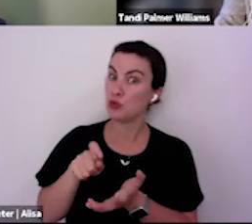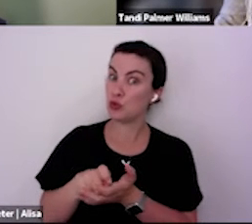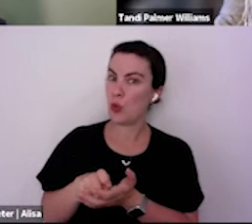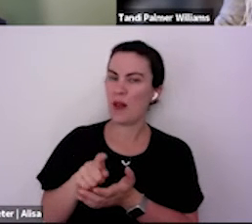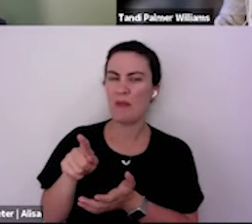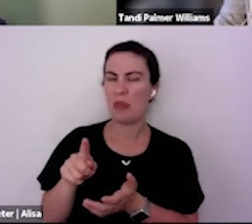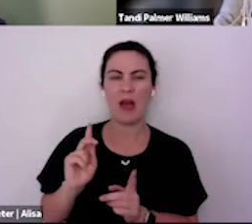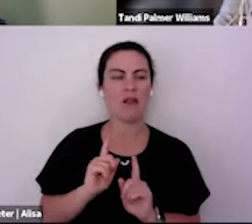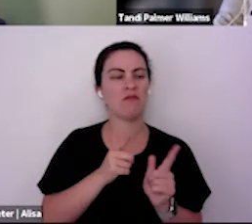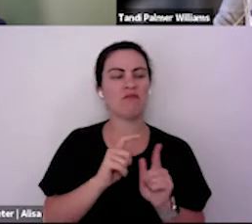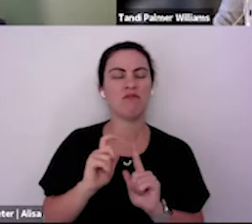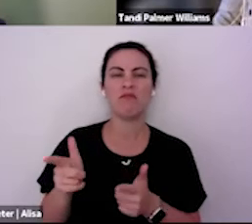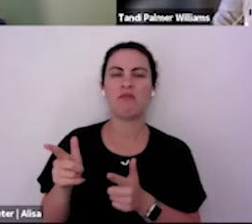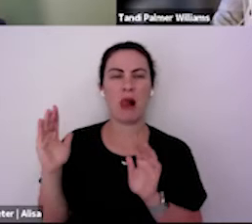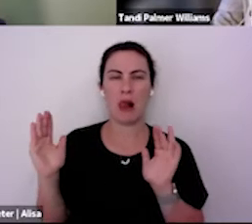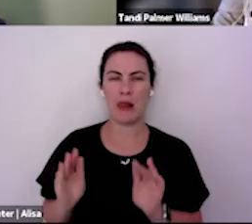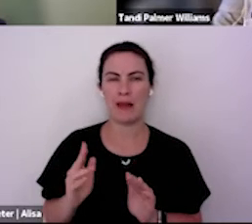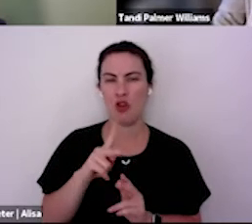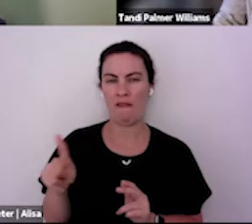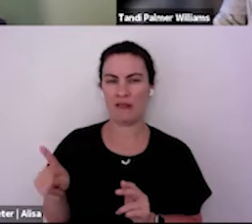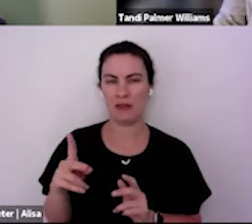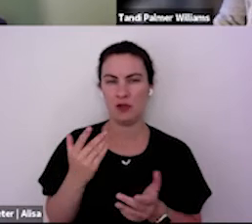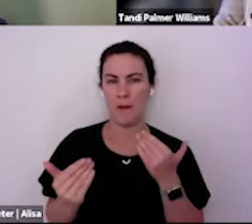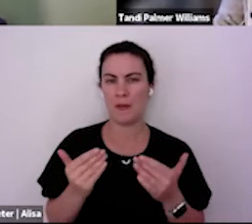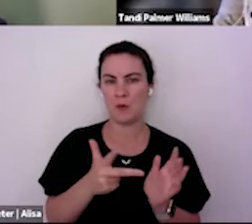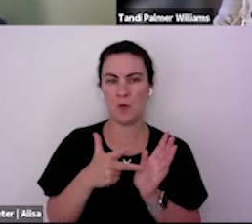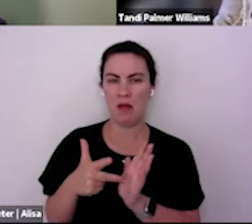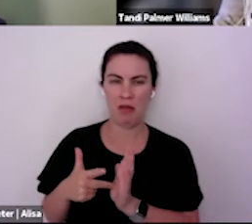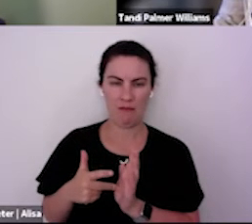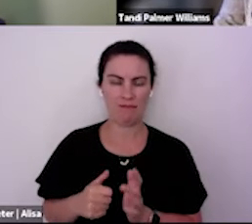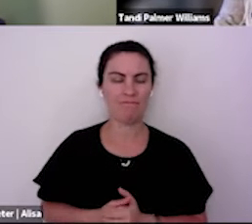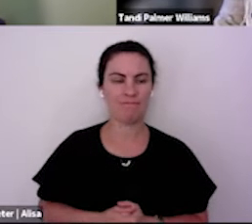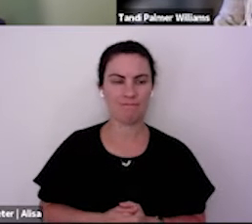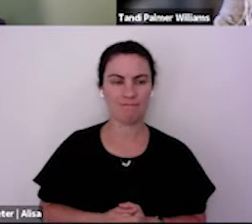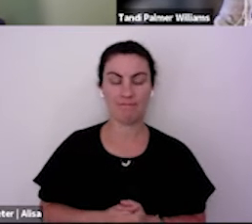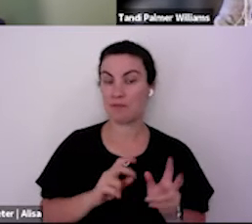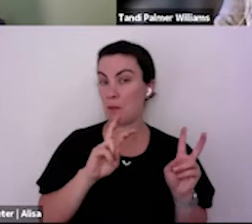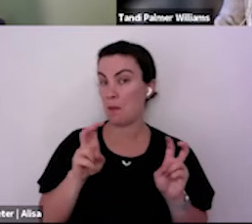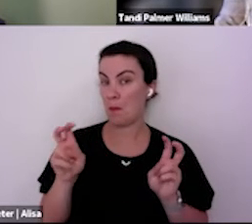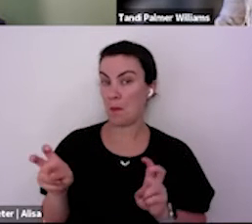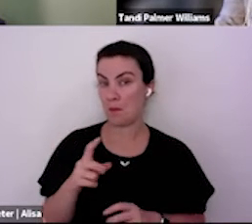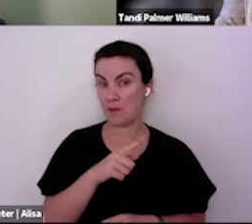other events. So, here's some quotes. The digital devotee says, I believe that the pandemic has illustrated the potential for